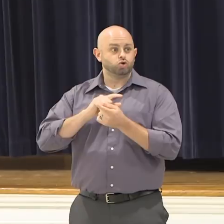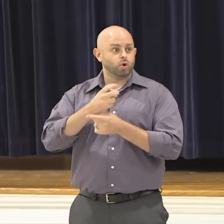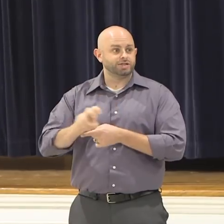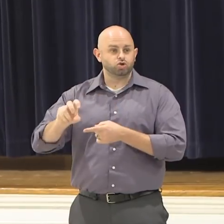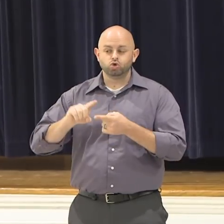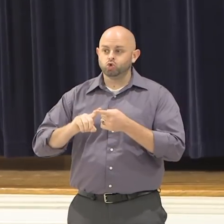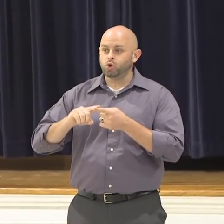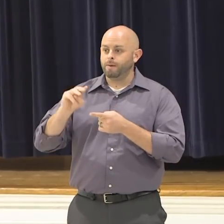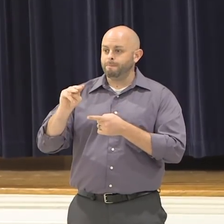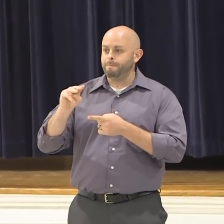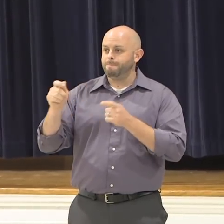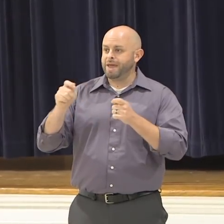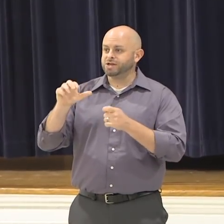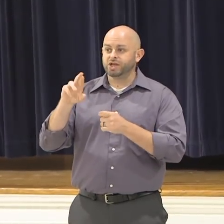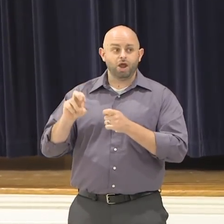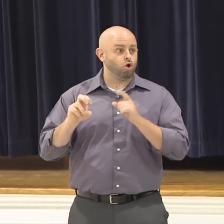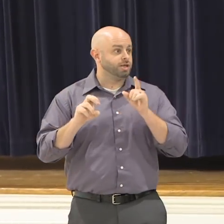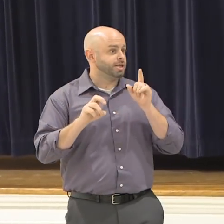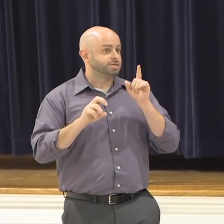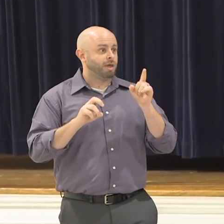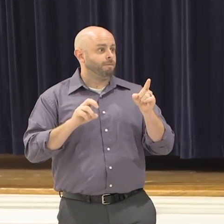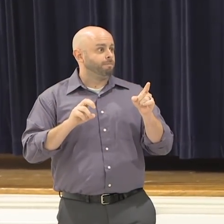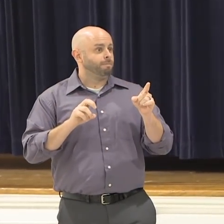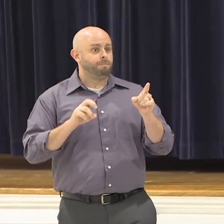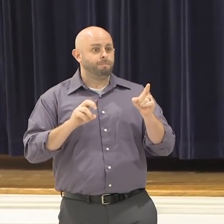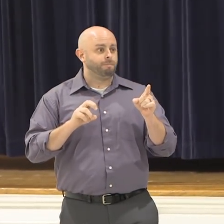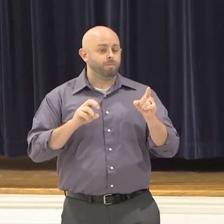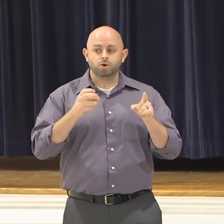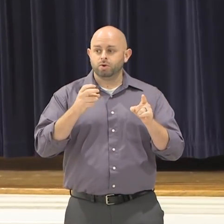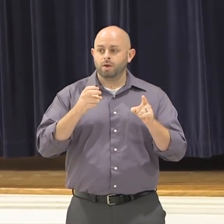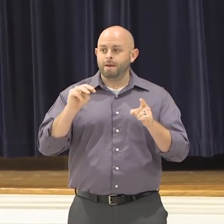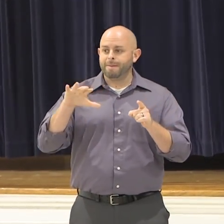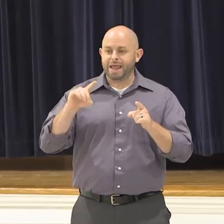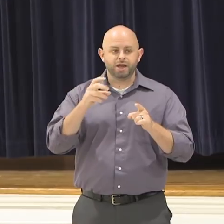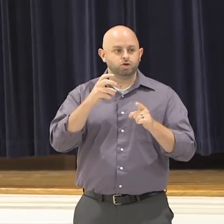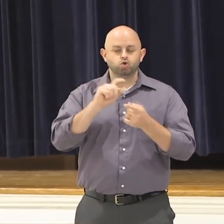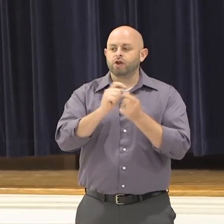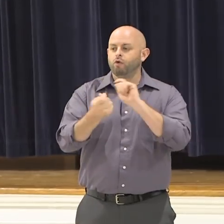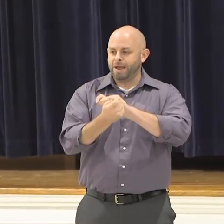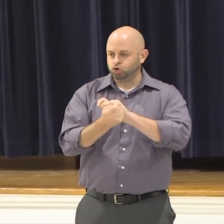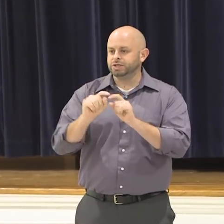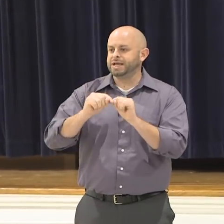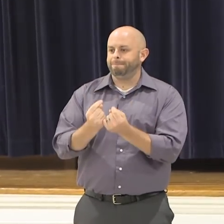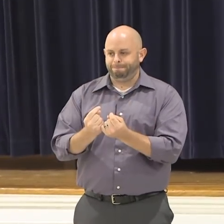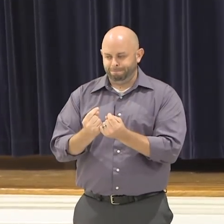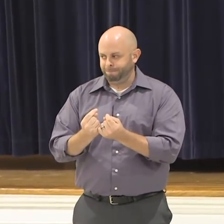managed care excellent the Medicaid transformation team very good chocolate